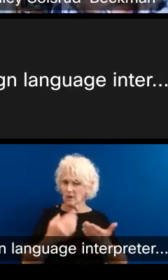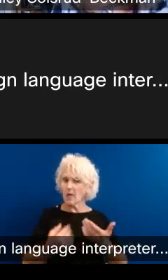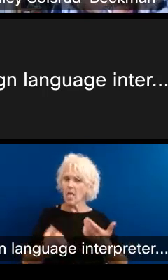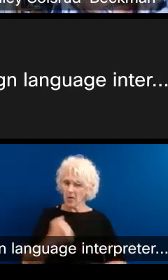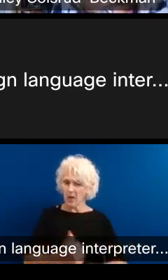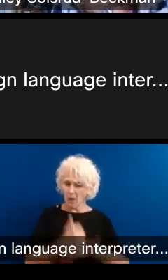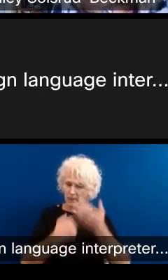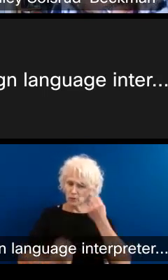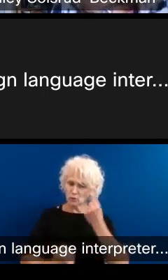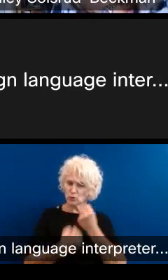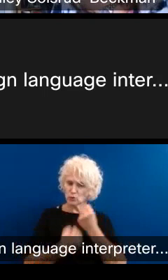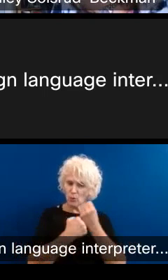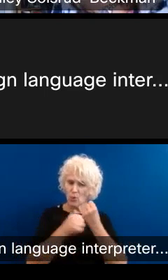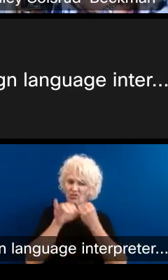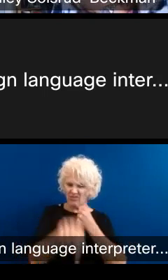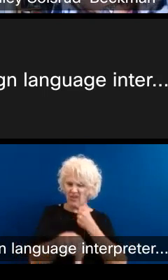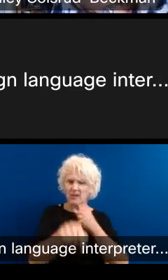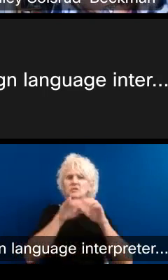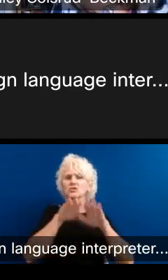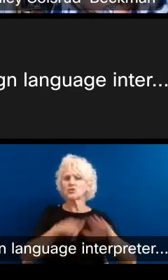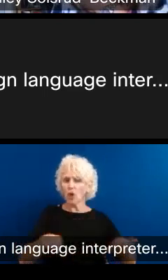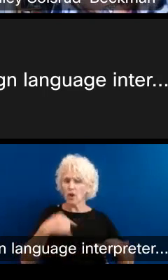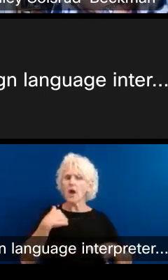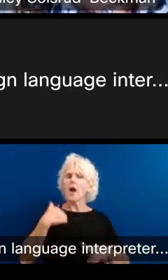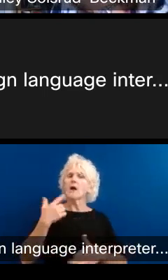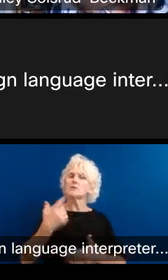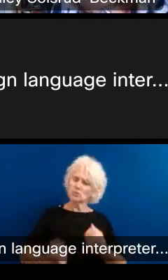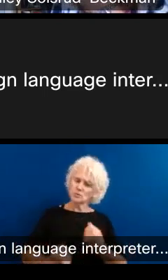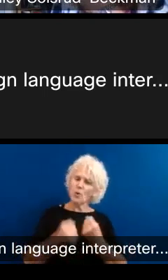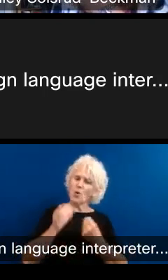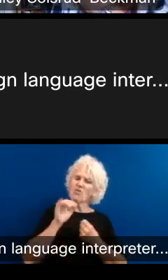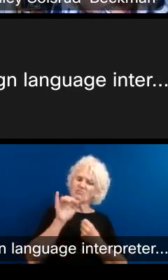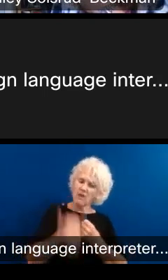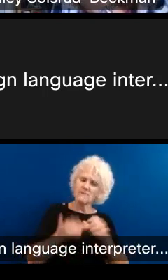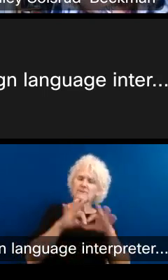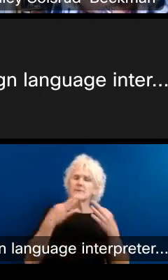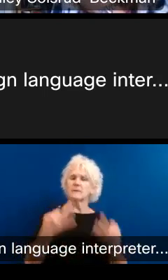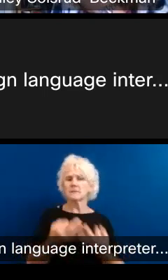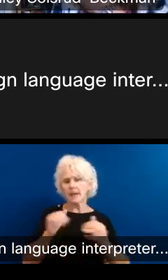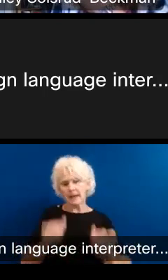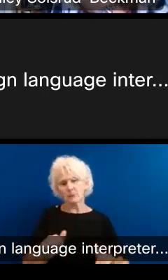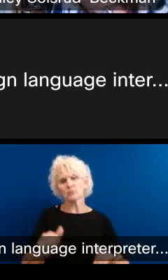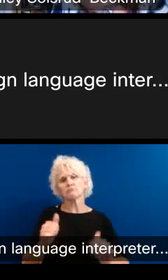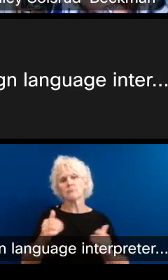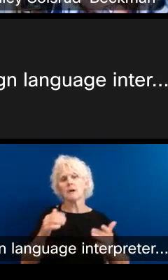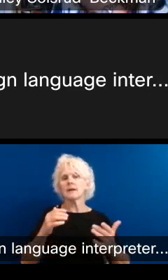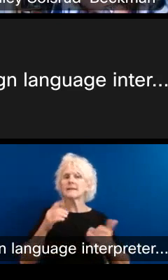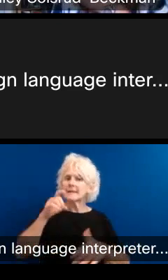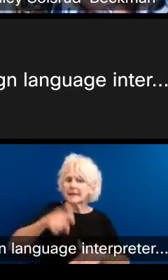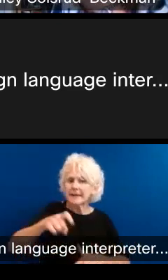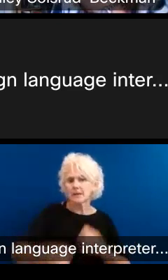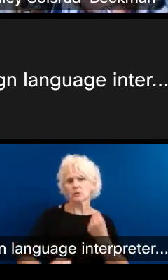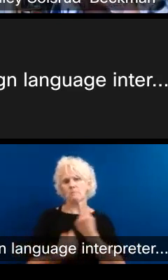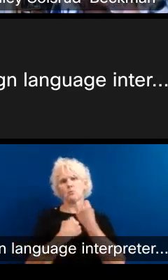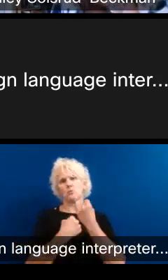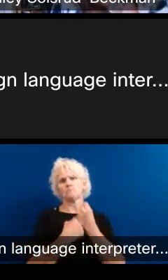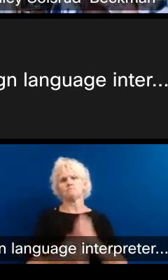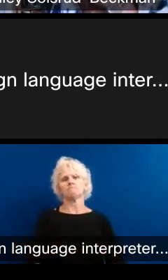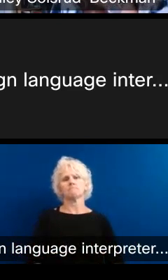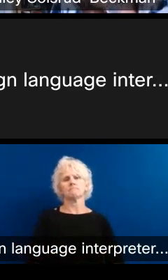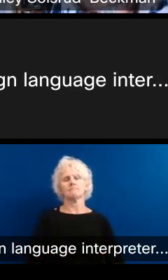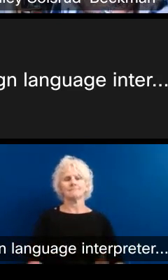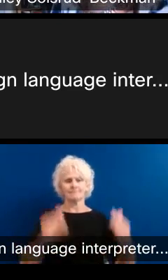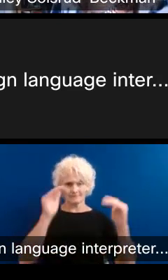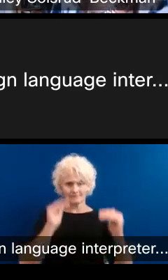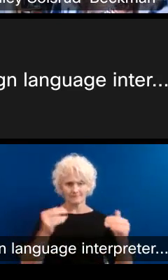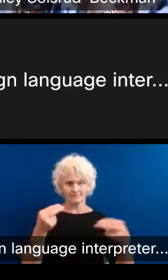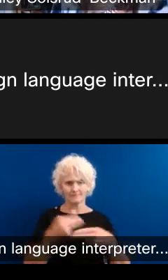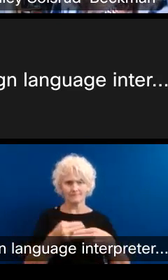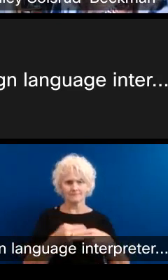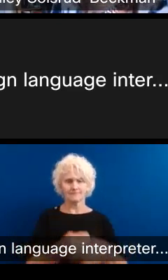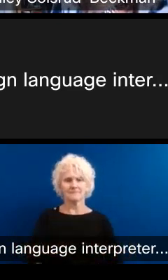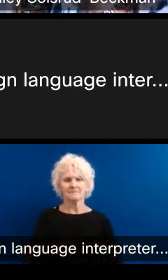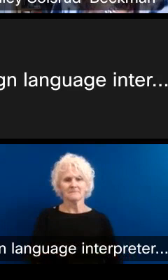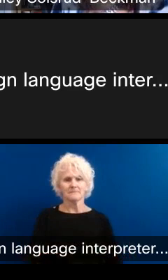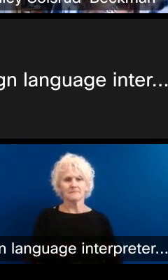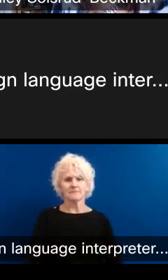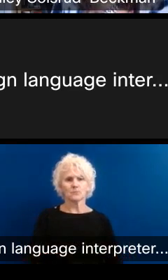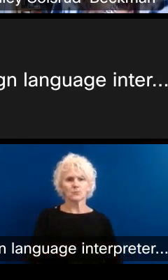their family to ensure that they're able to get the support that they need. Okay, next slide.